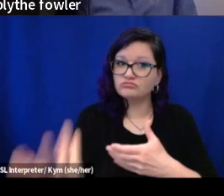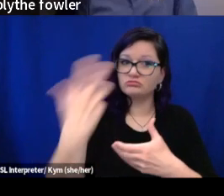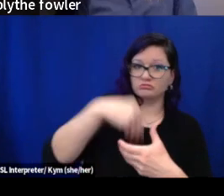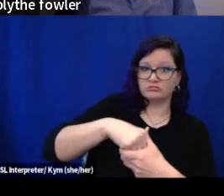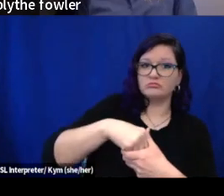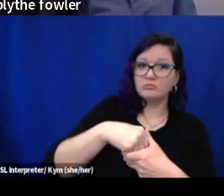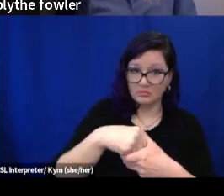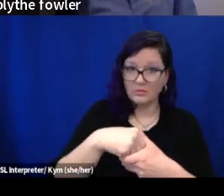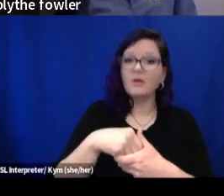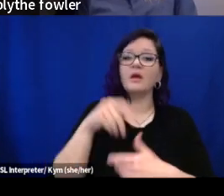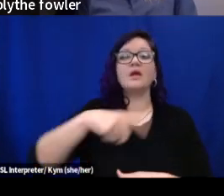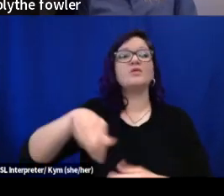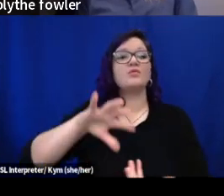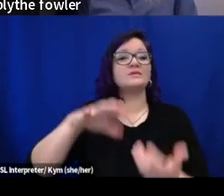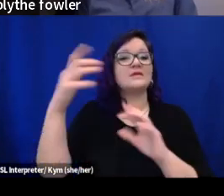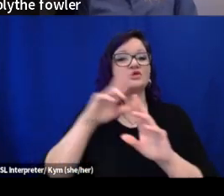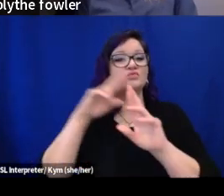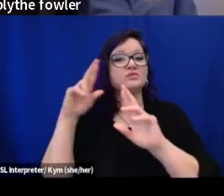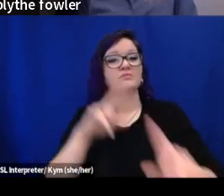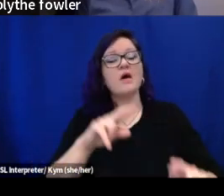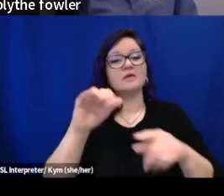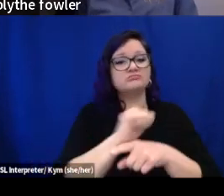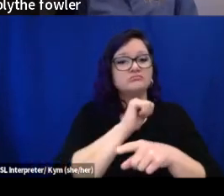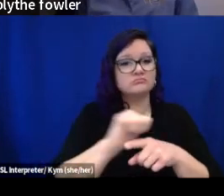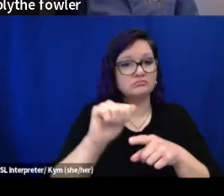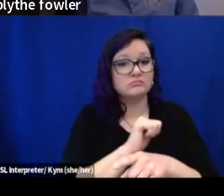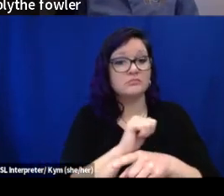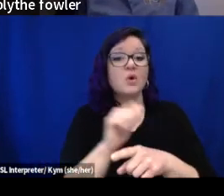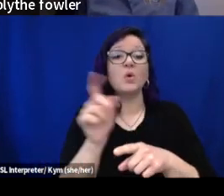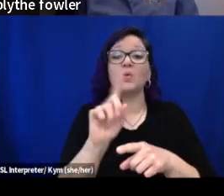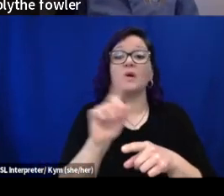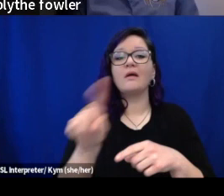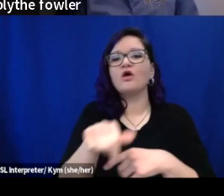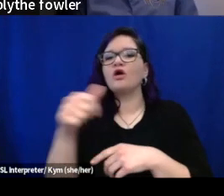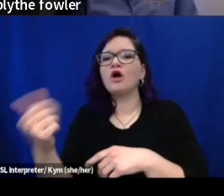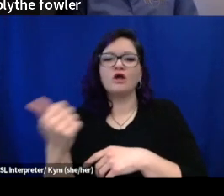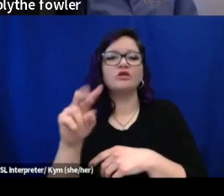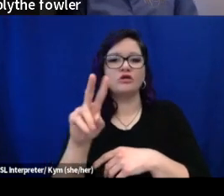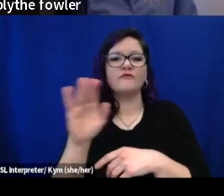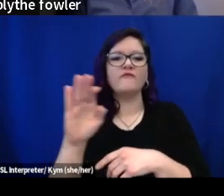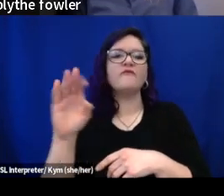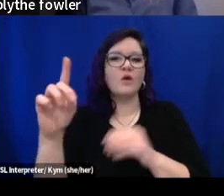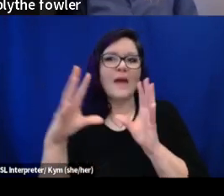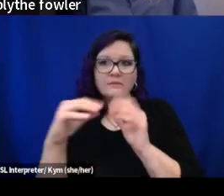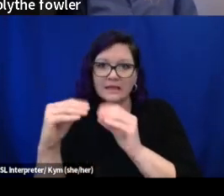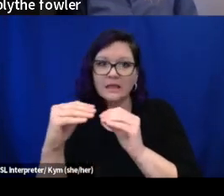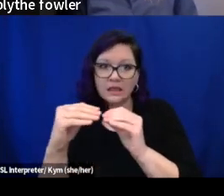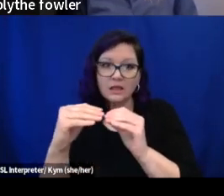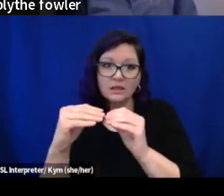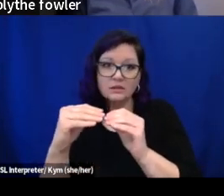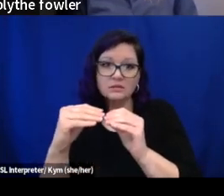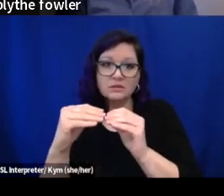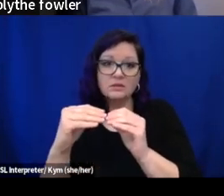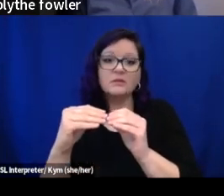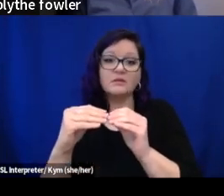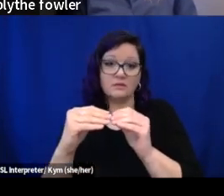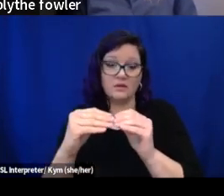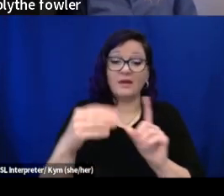in disaster response exercises at other VOAD meetings. Promote benefits of attending webinars